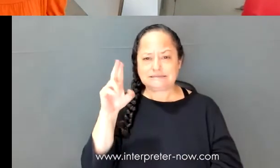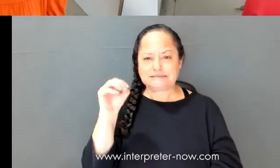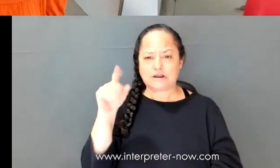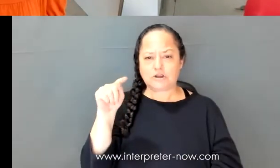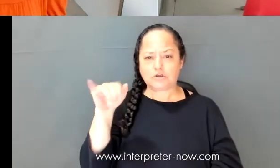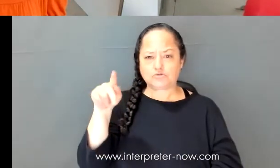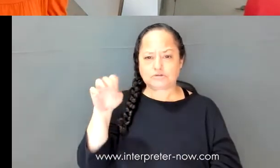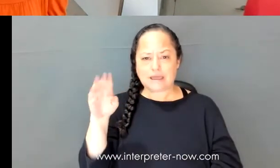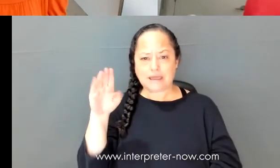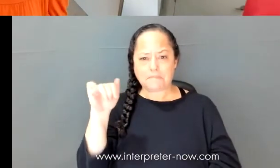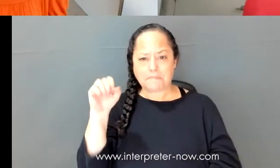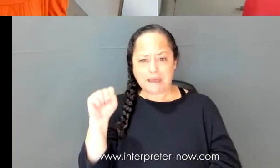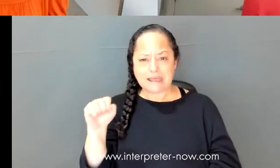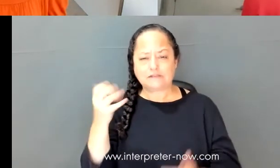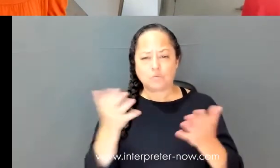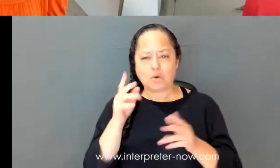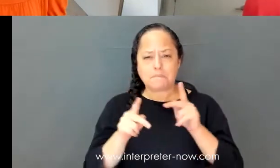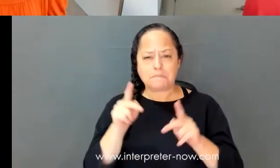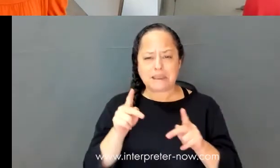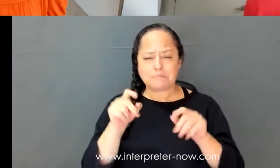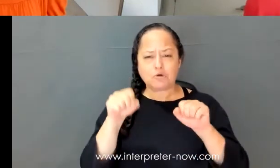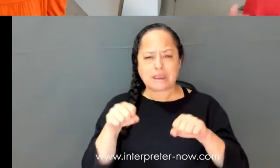what people are capable of, unfortunately, based on their skin color.